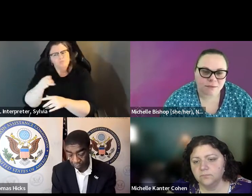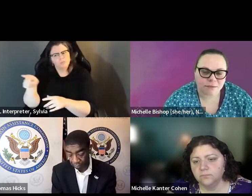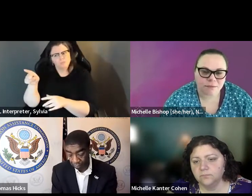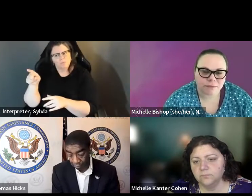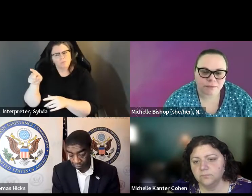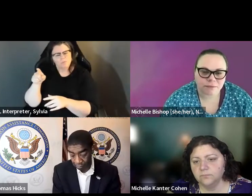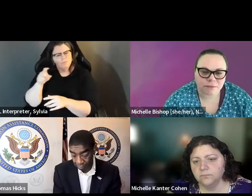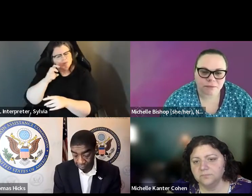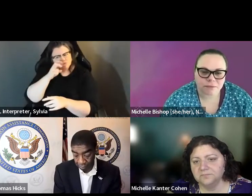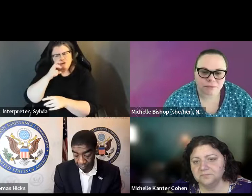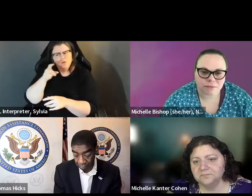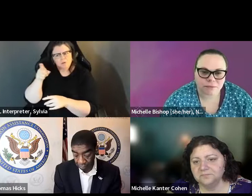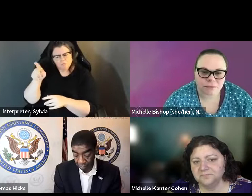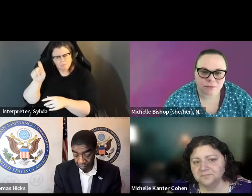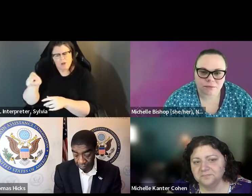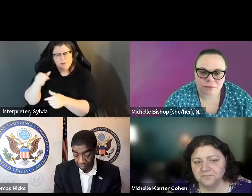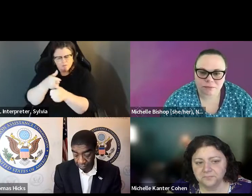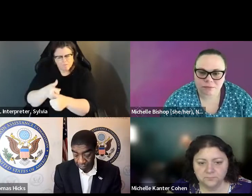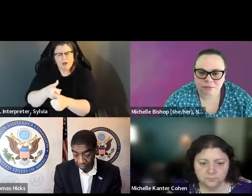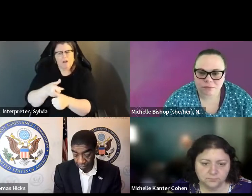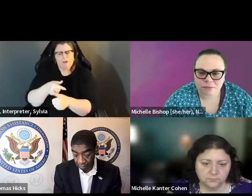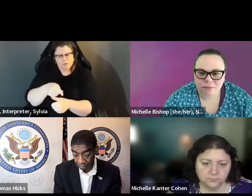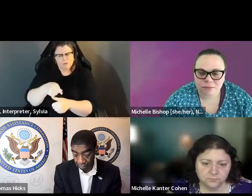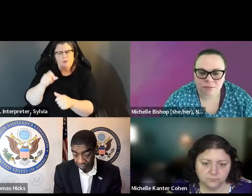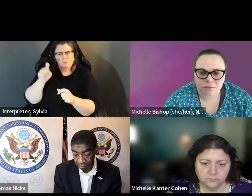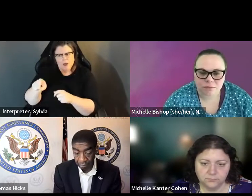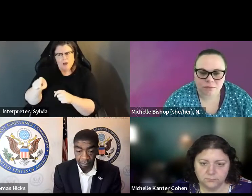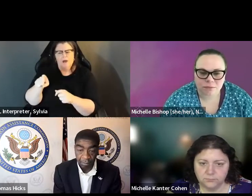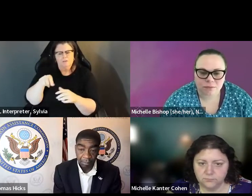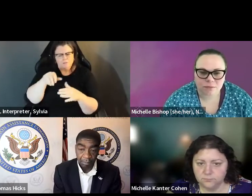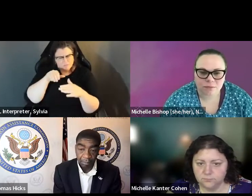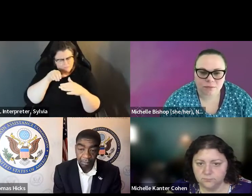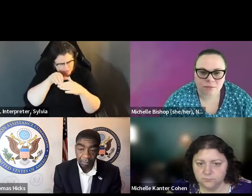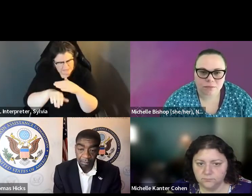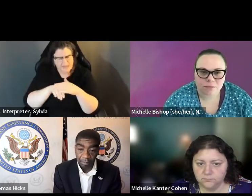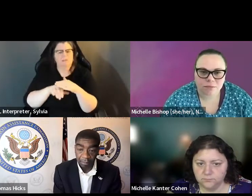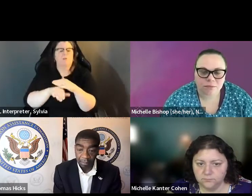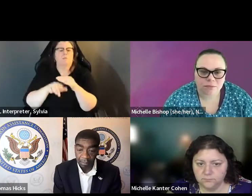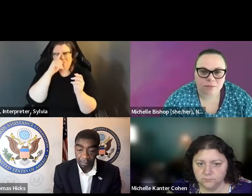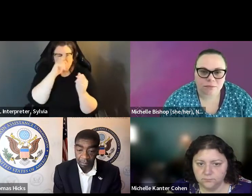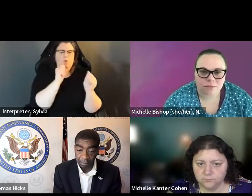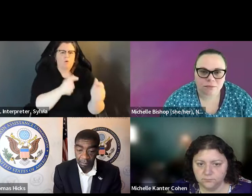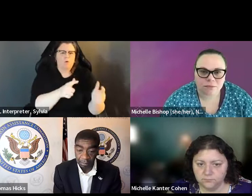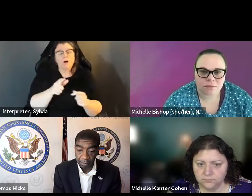I think the accessible online voting is a good example of that. voters. I think accessible online voting is a good exam When we've spoken to I'm not gonna mention names. poll hat. When we've spoken, to I'm not going to mention